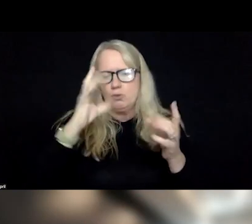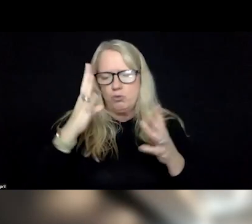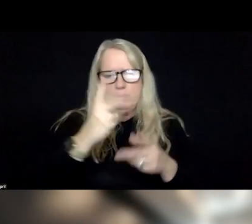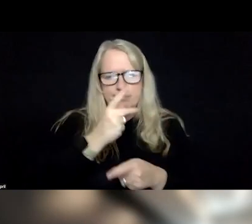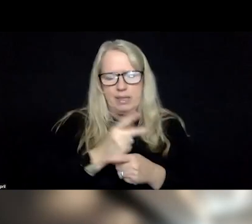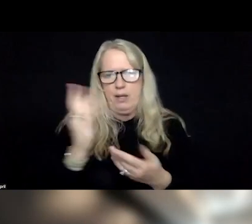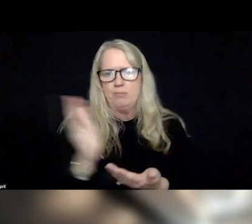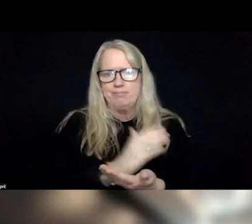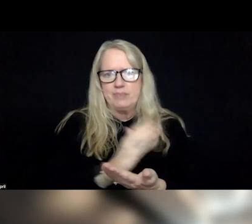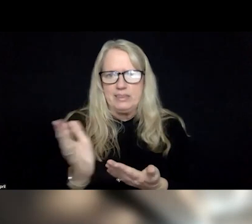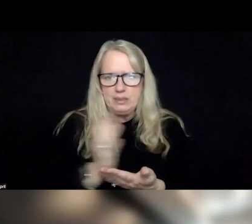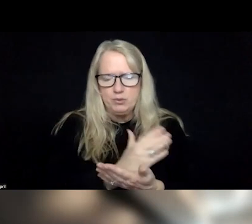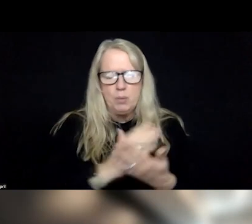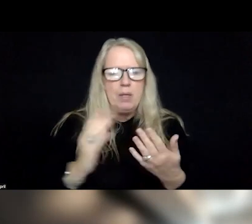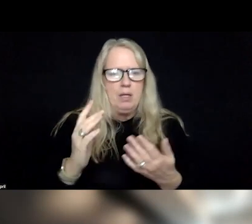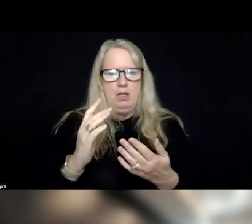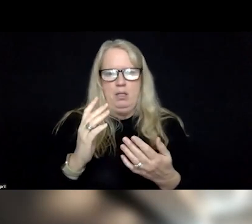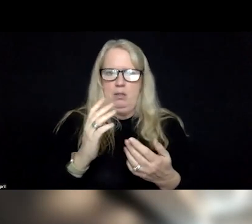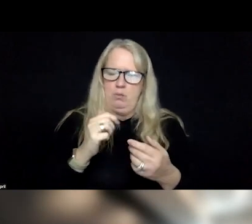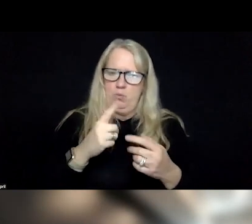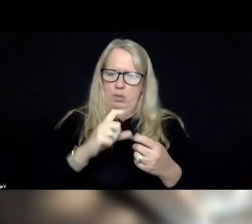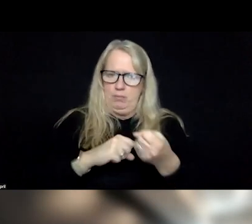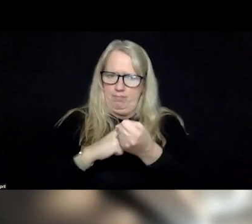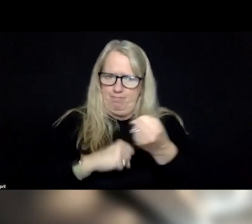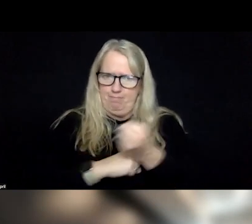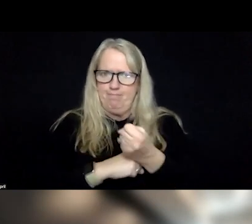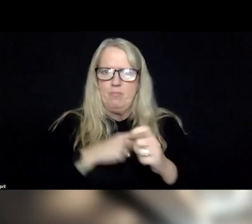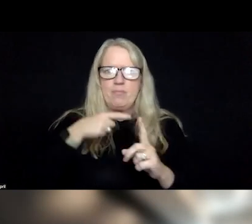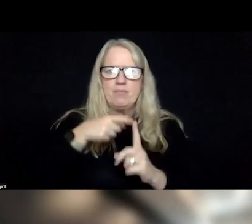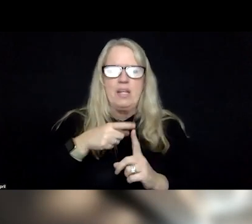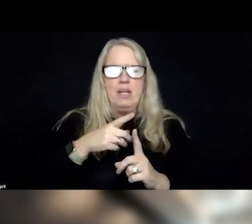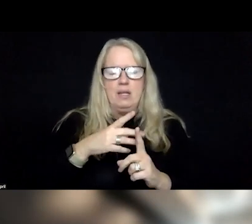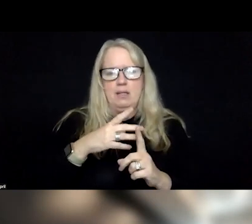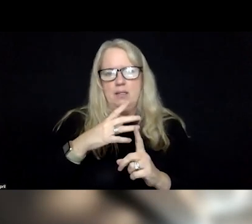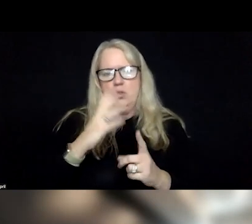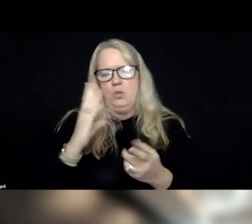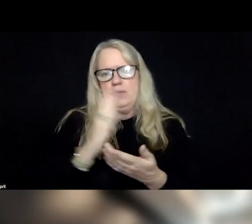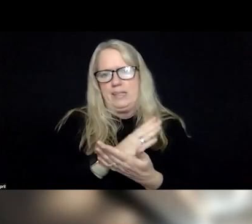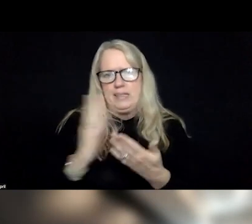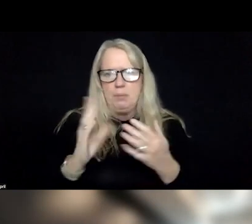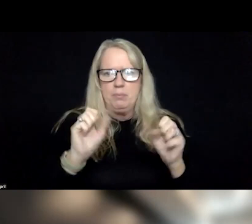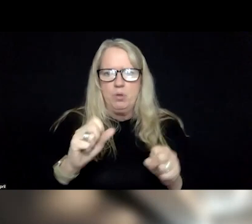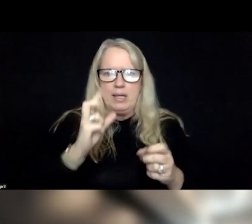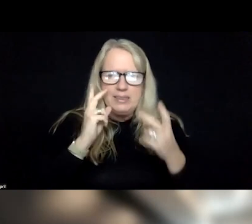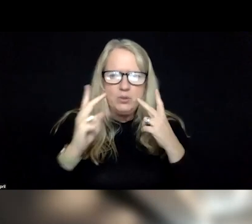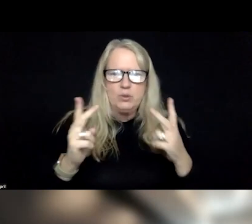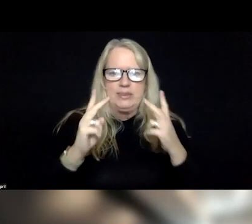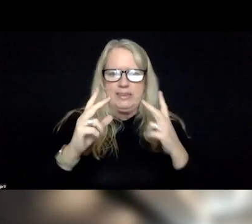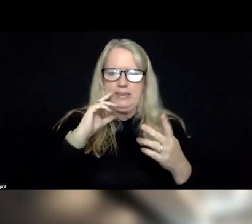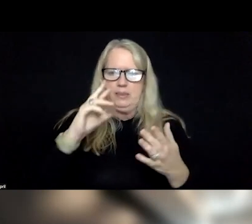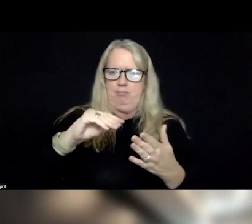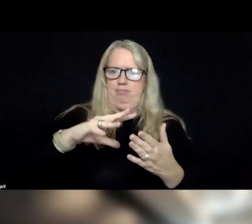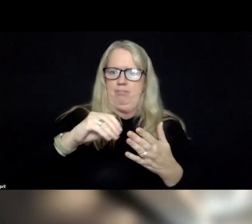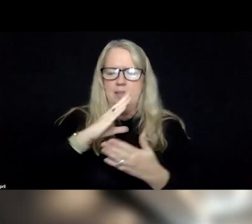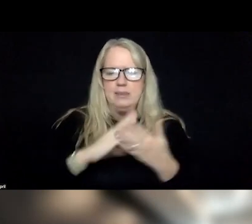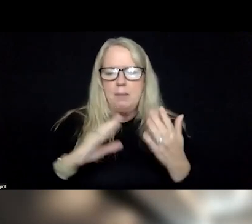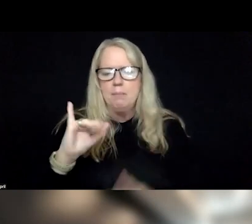OF THE MAIN LEGS OF THE STOOL OR ACROSS THE CONTINUUM. SO WE HAVE